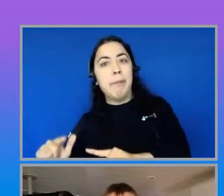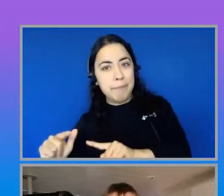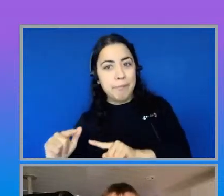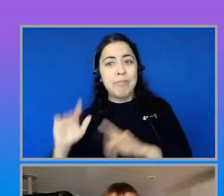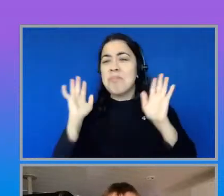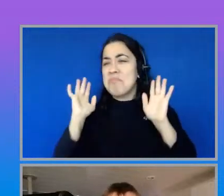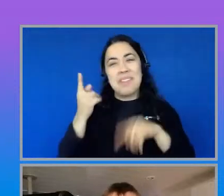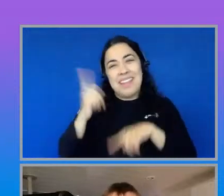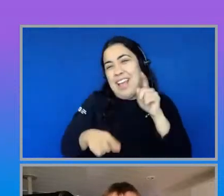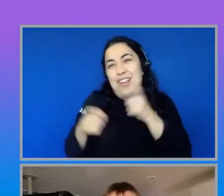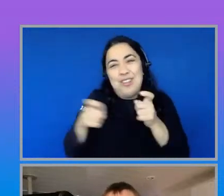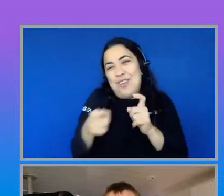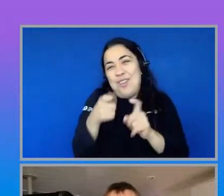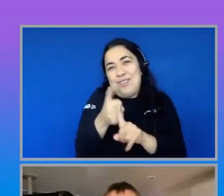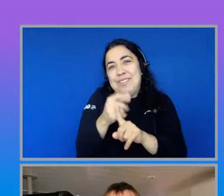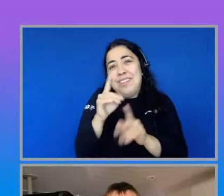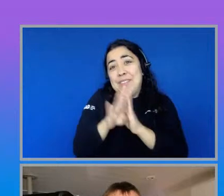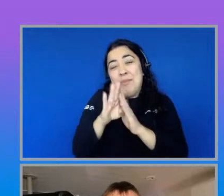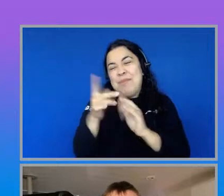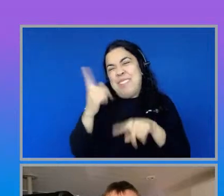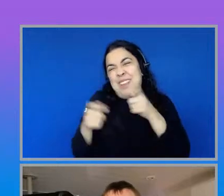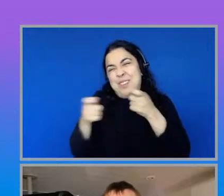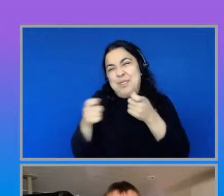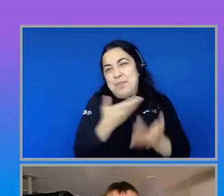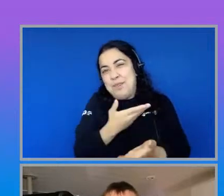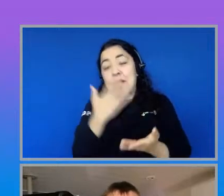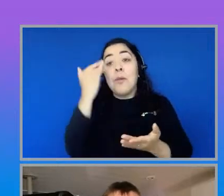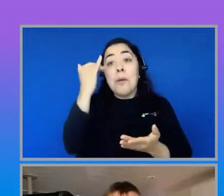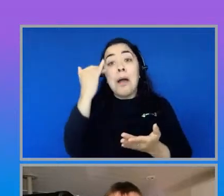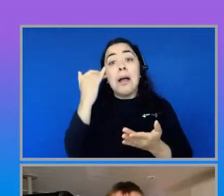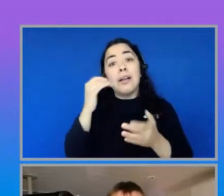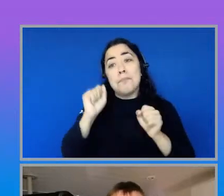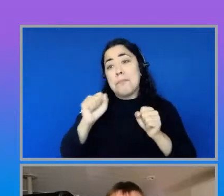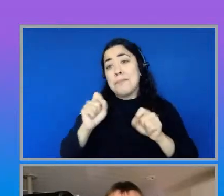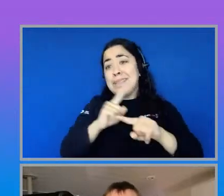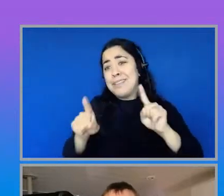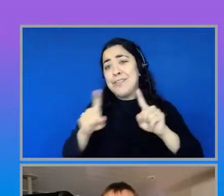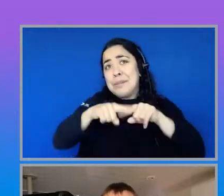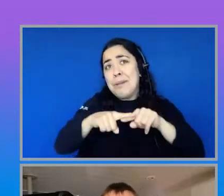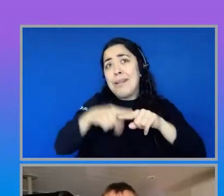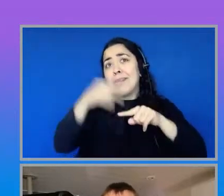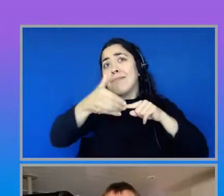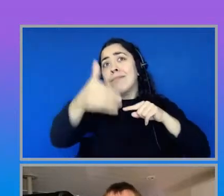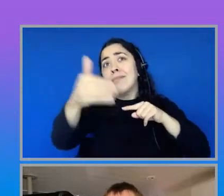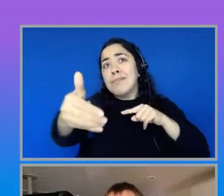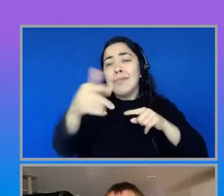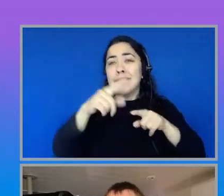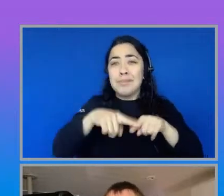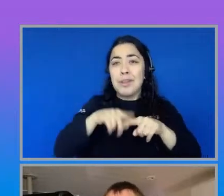You can't control that as a developer because it could be different at different break